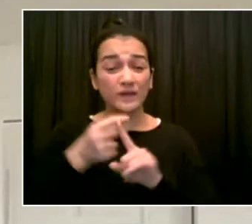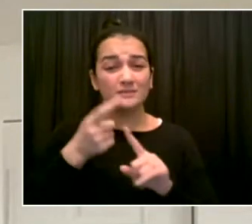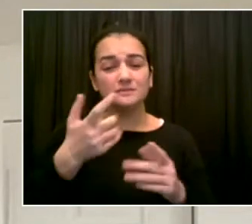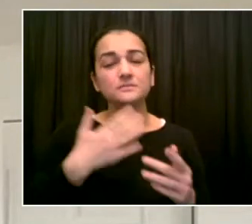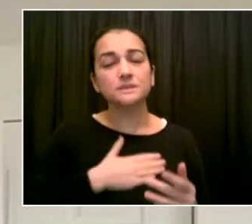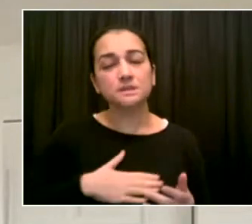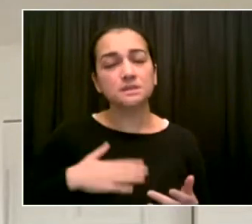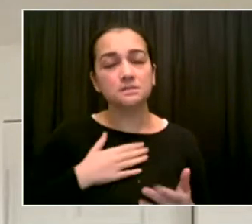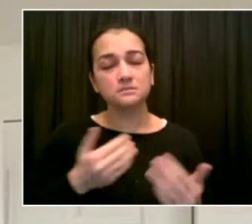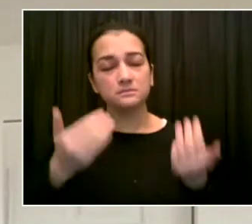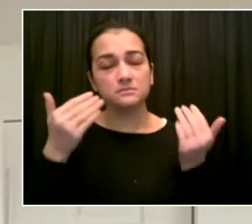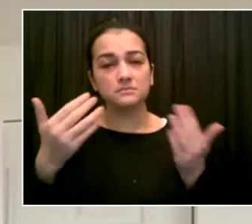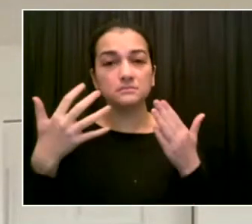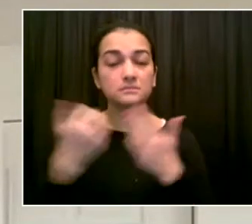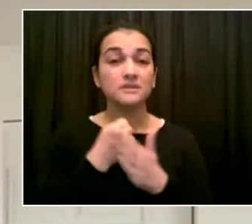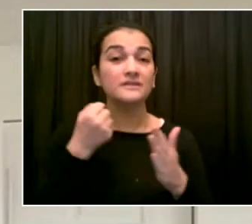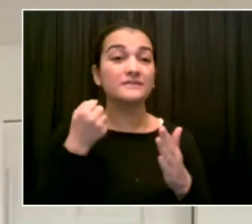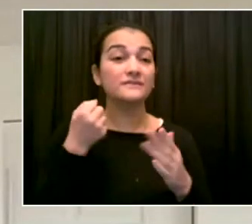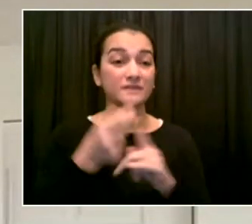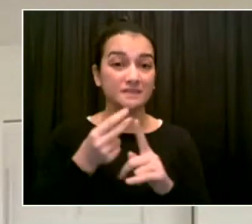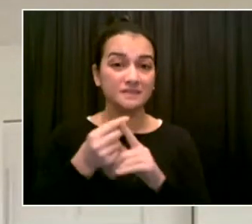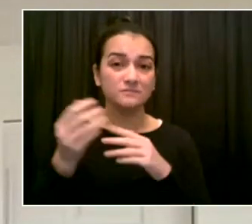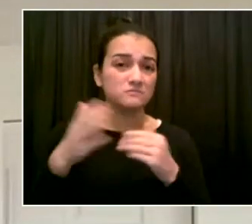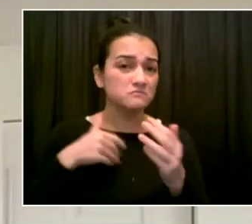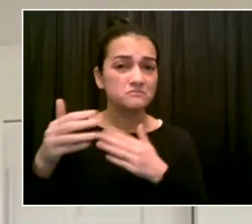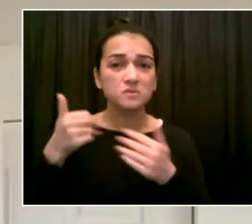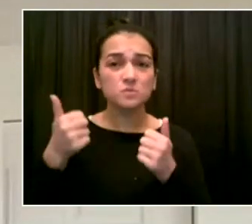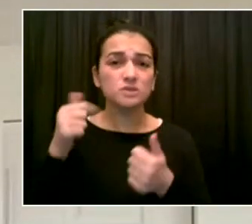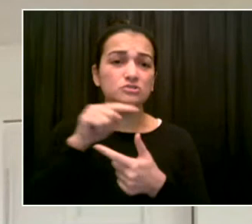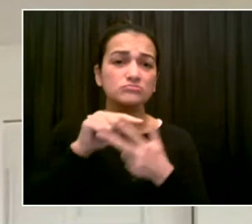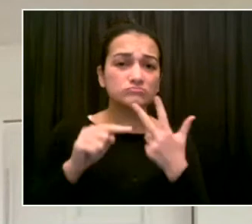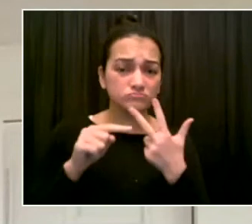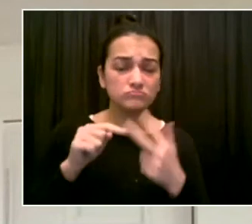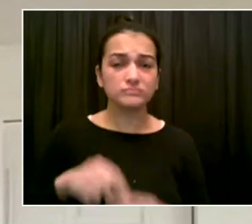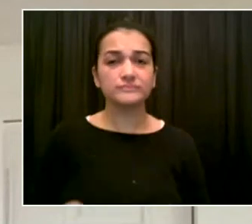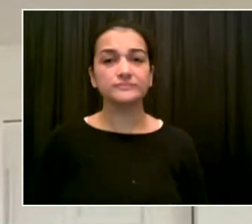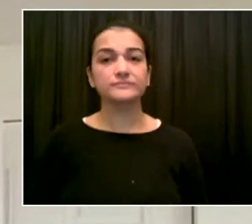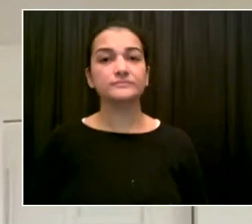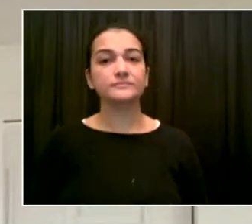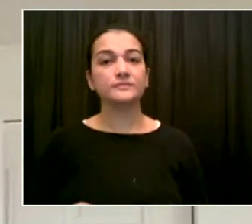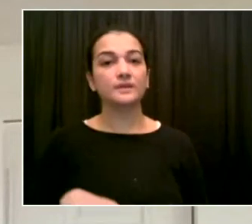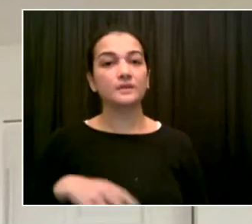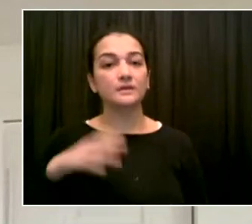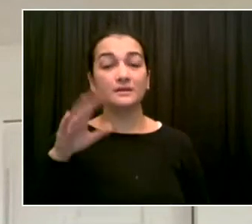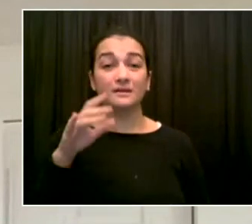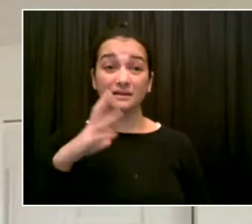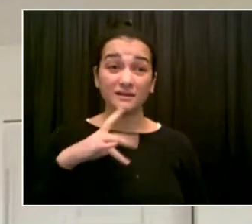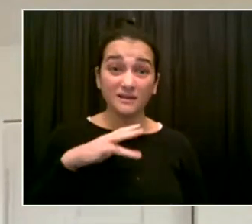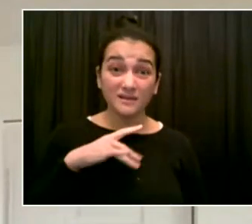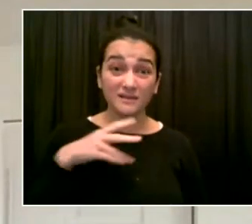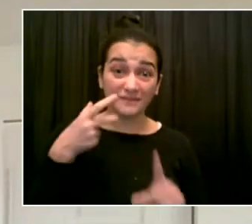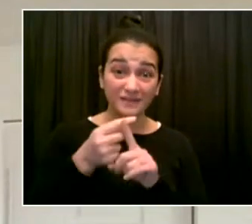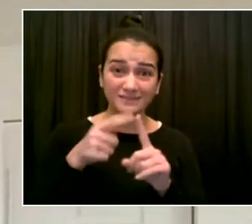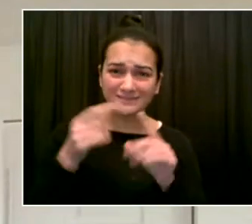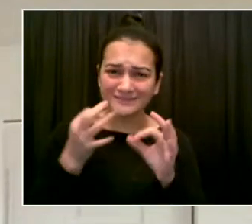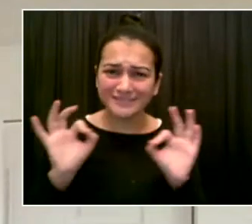EFFECTIVE AND IT IS FREE. COVID-19 VACCINES E AR WORKING